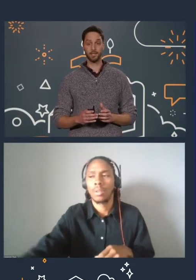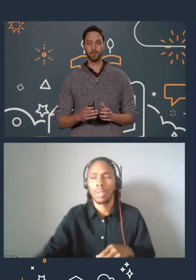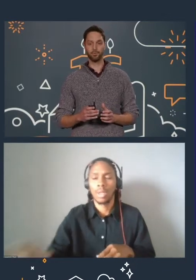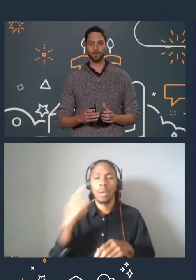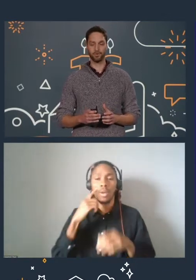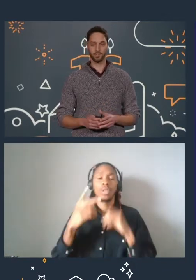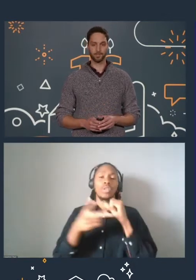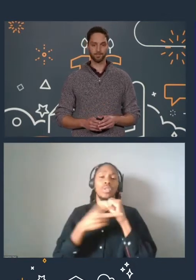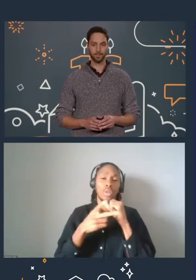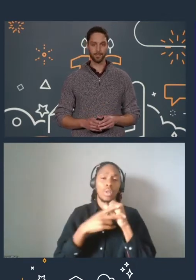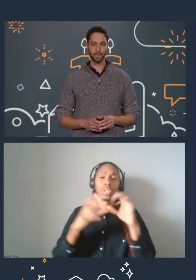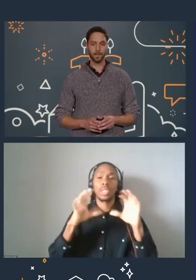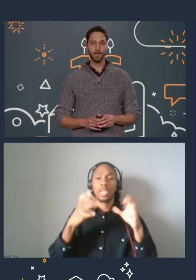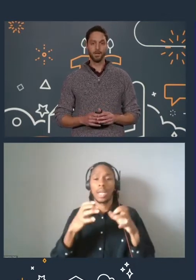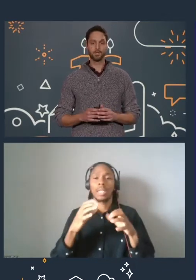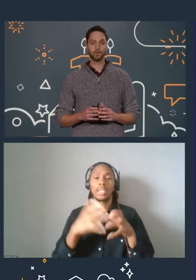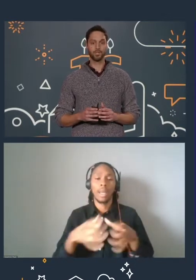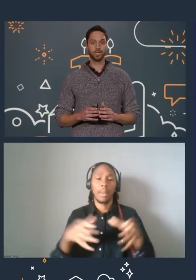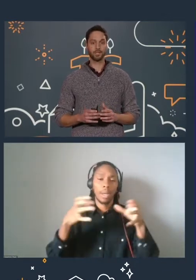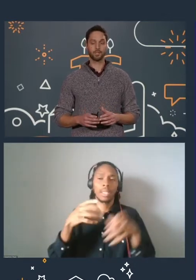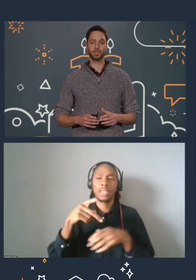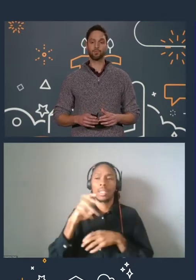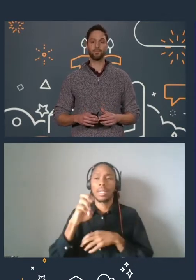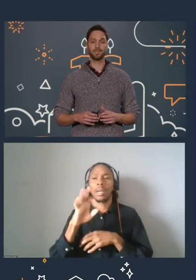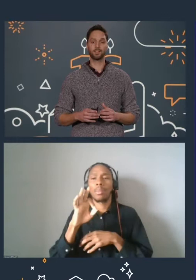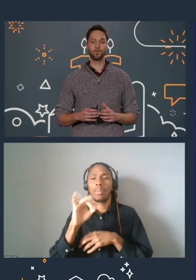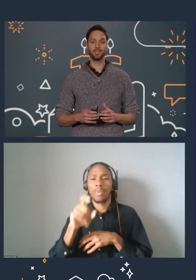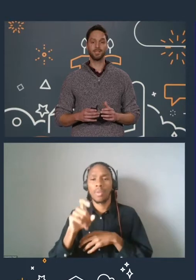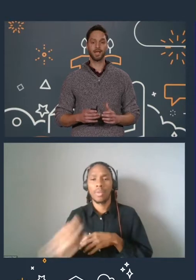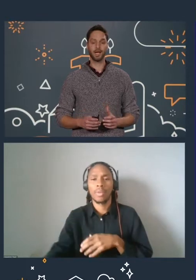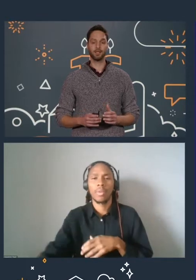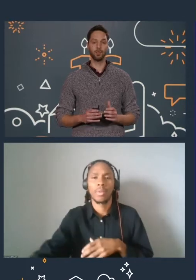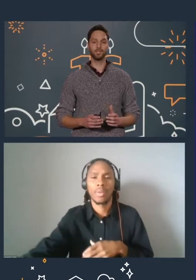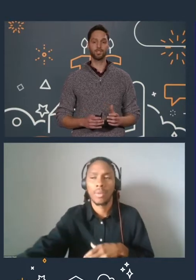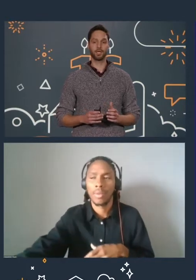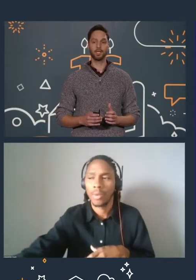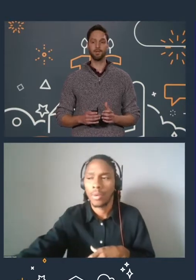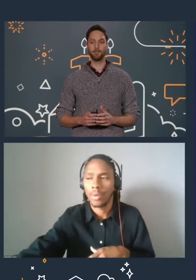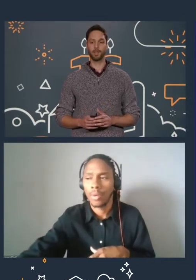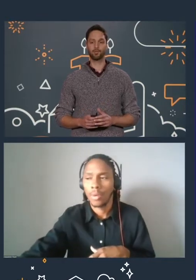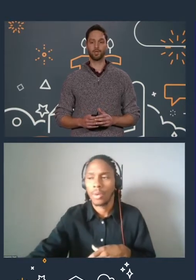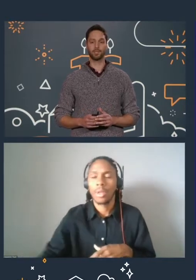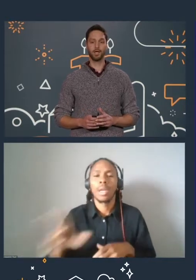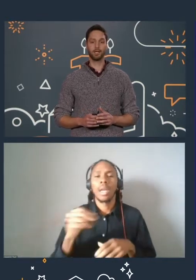and even prefix. Storage Lens also provides 29 usage and activity metrics